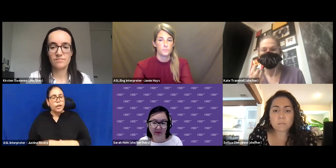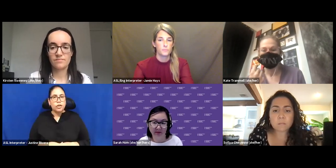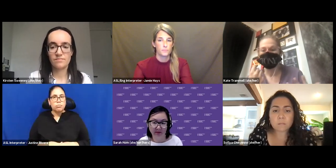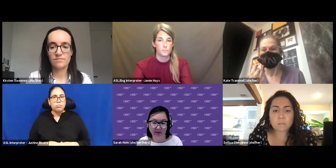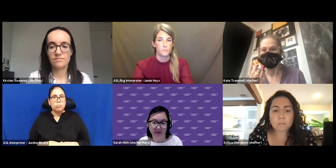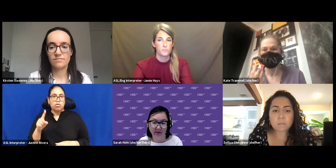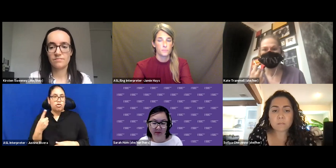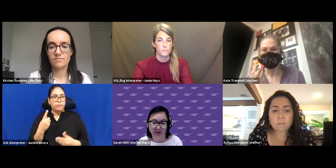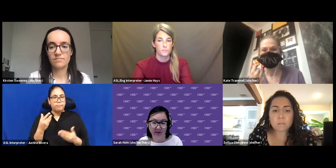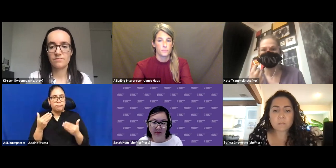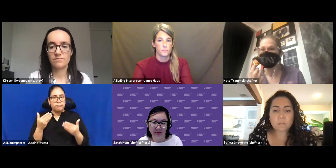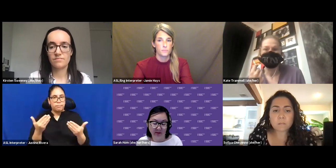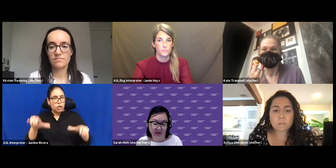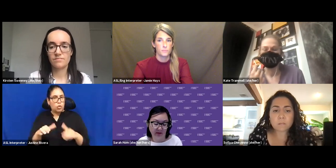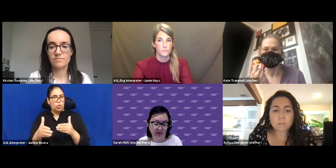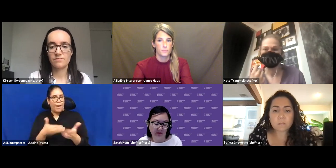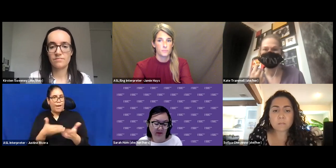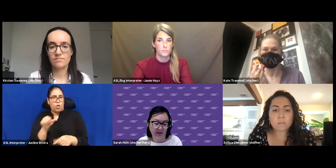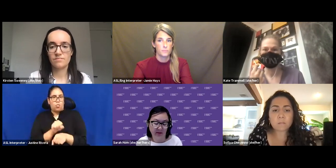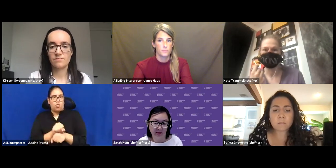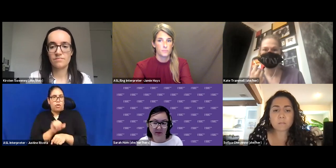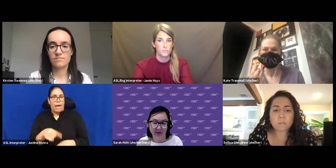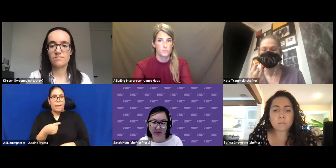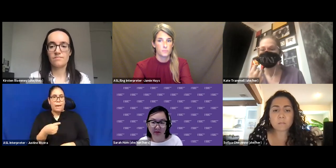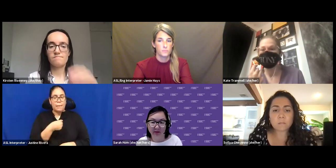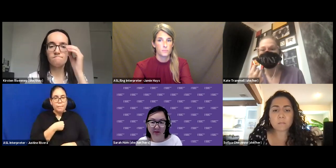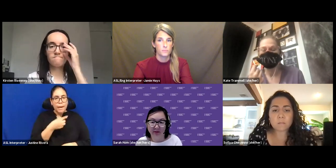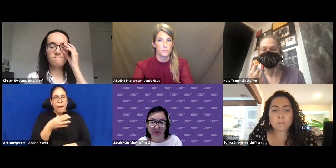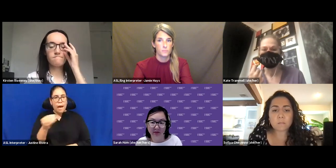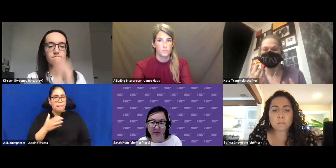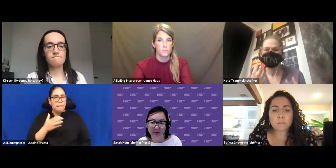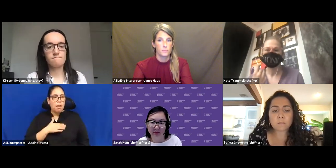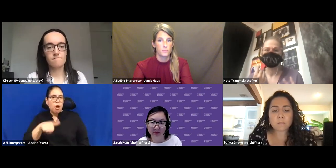whatever work that me and my other disabled colleagues could